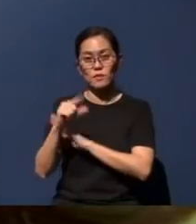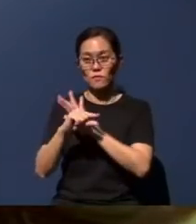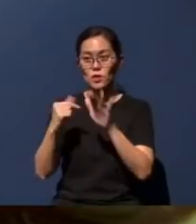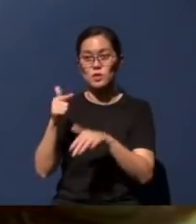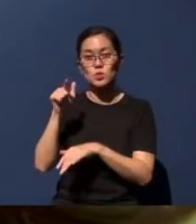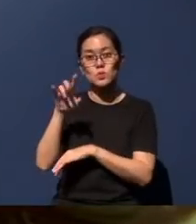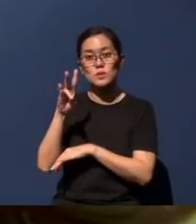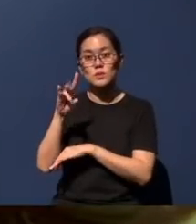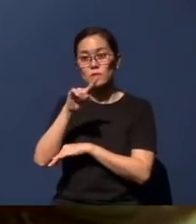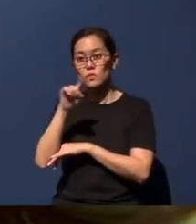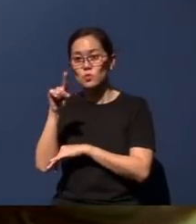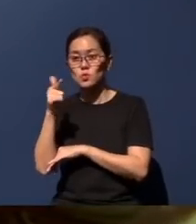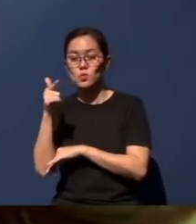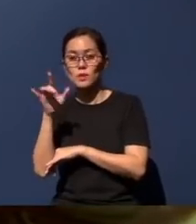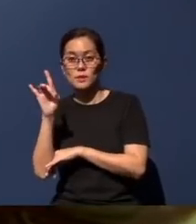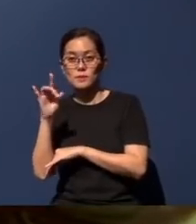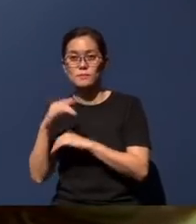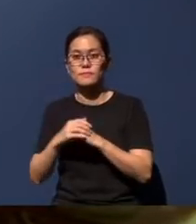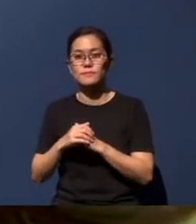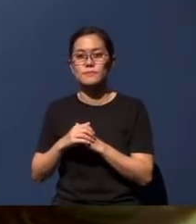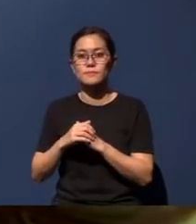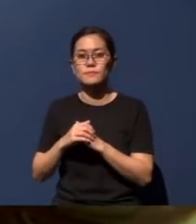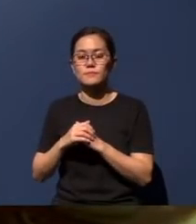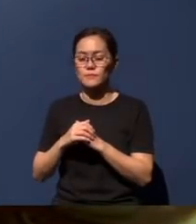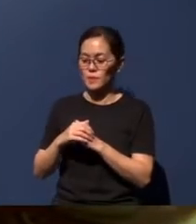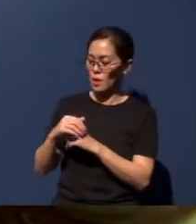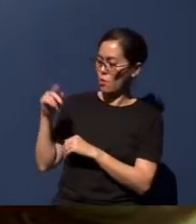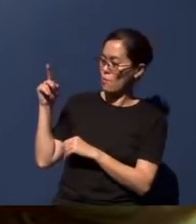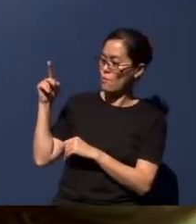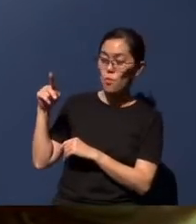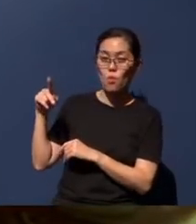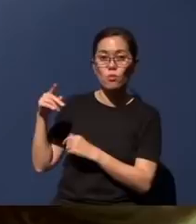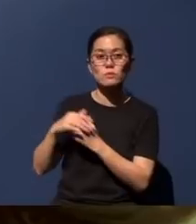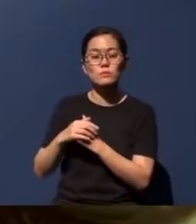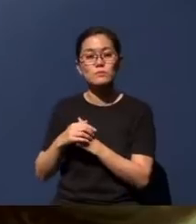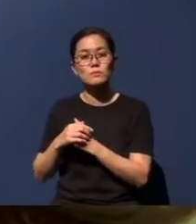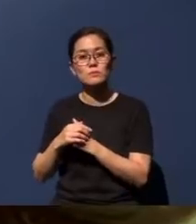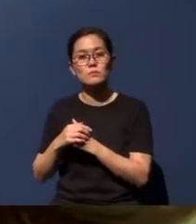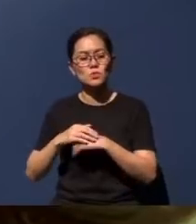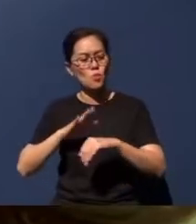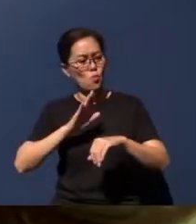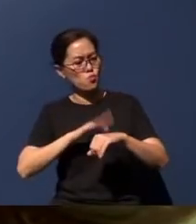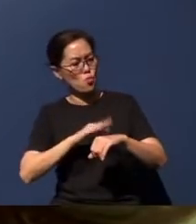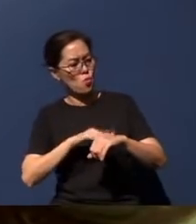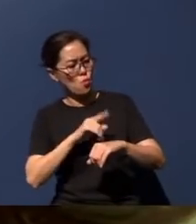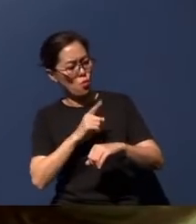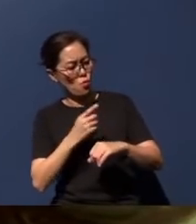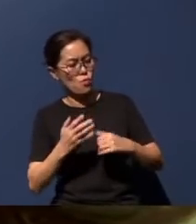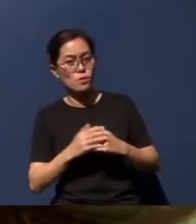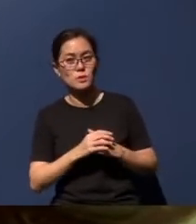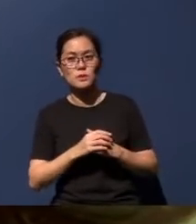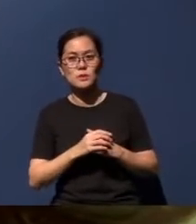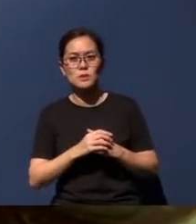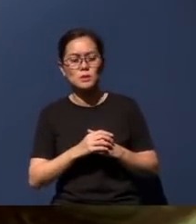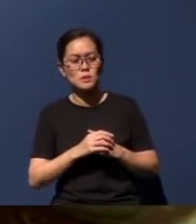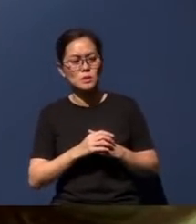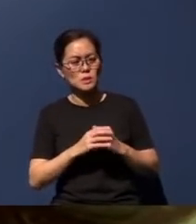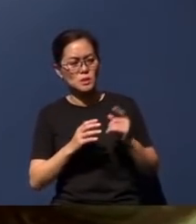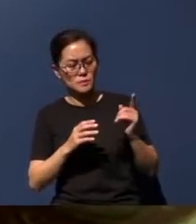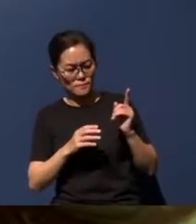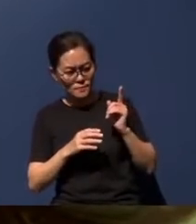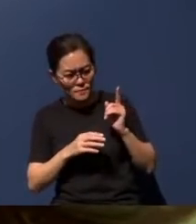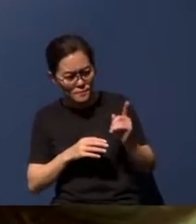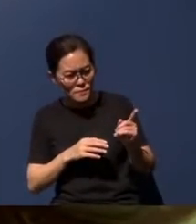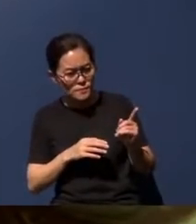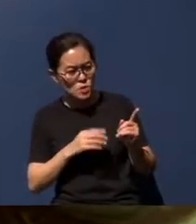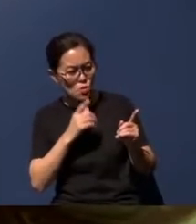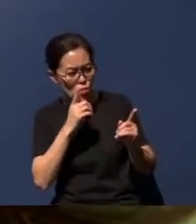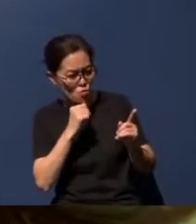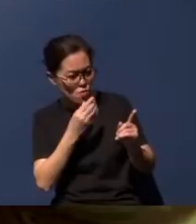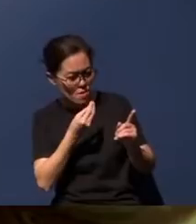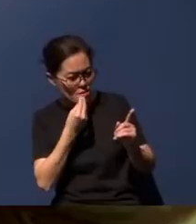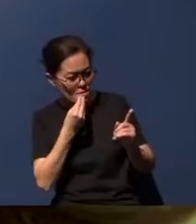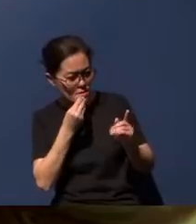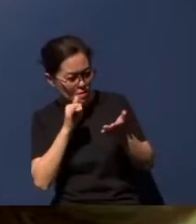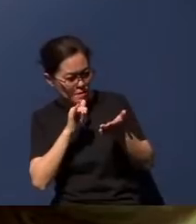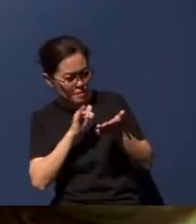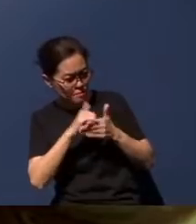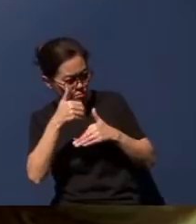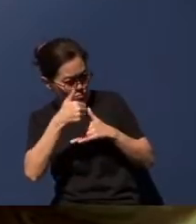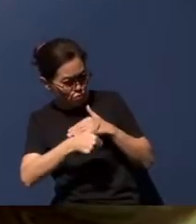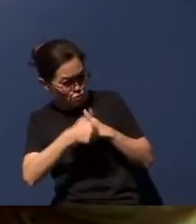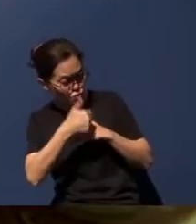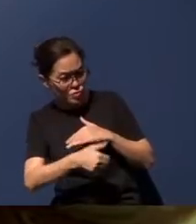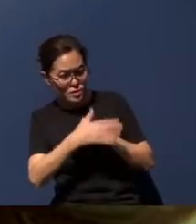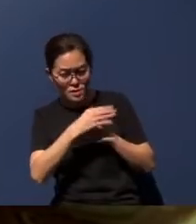verse 28, the Apostle Paul warned us this way. He said, 'So then, whoever eats the bread and drinks